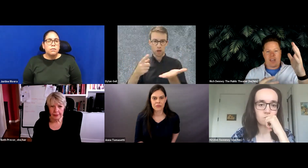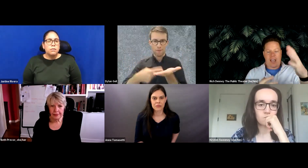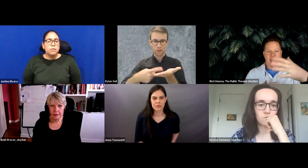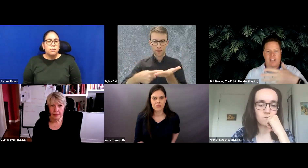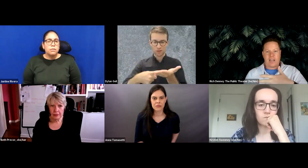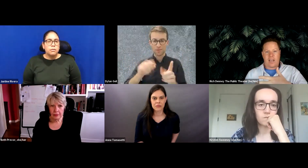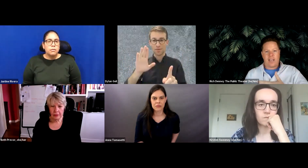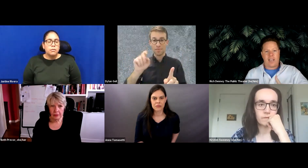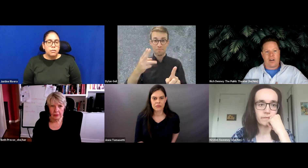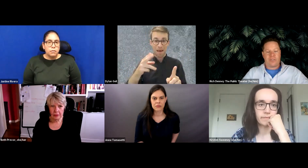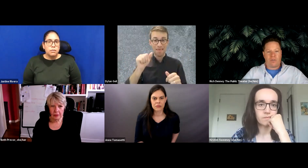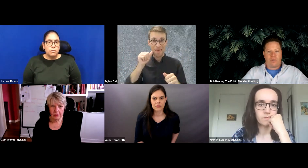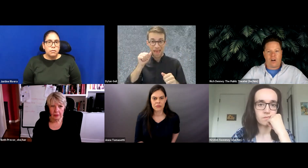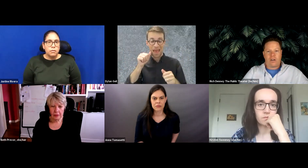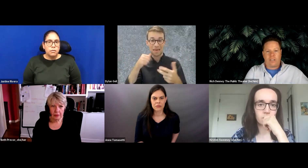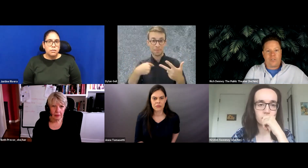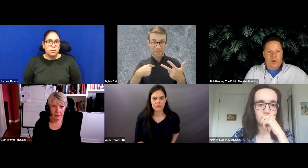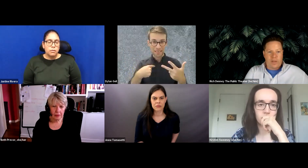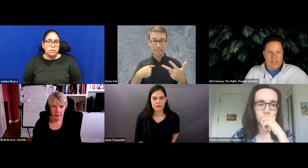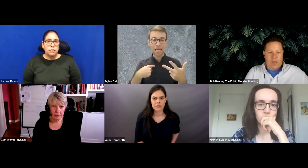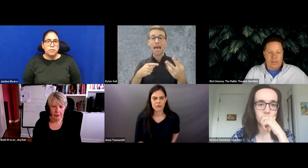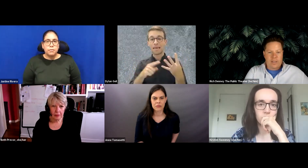Anne, and I and also our legal department at The Public,